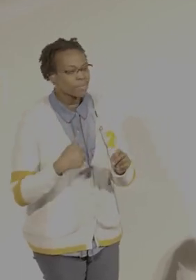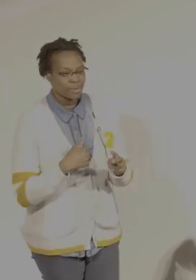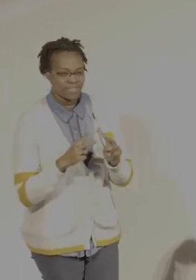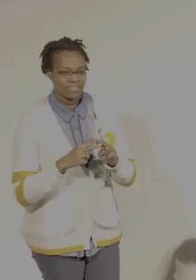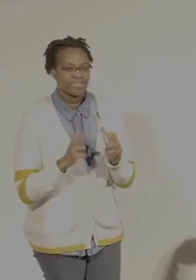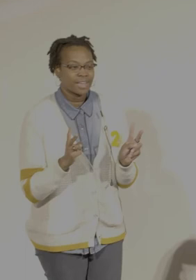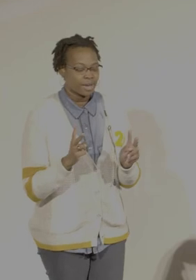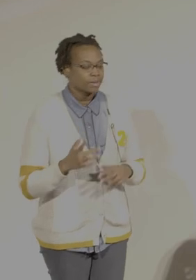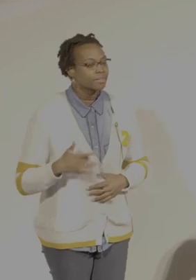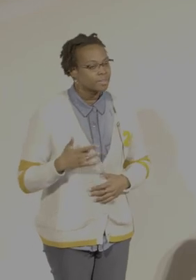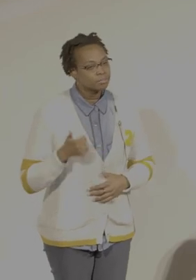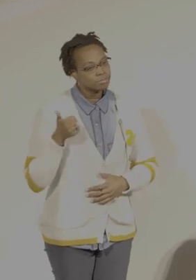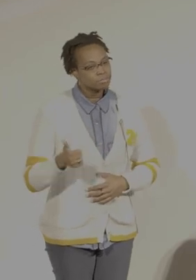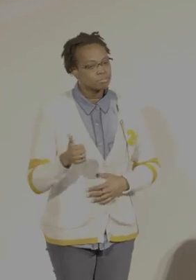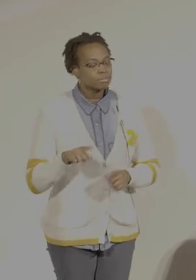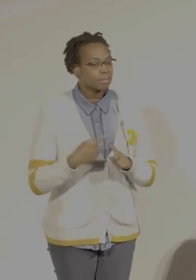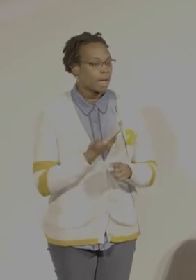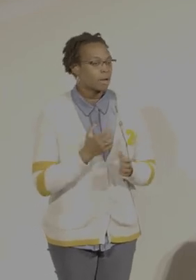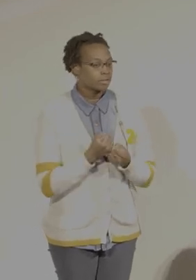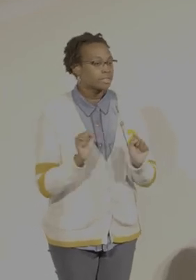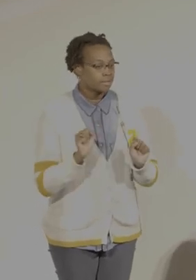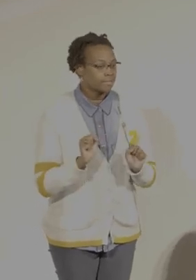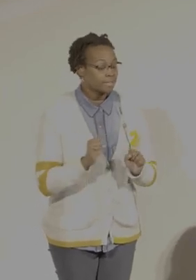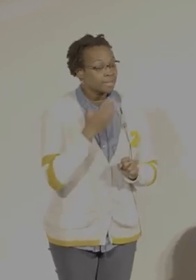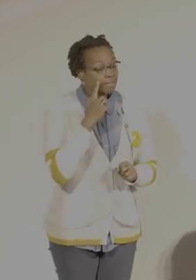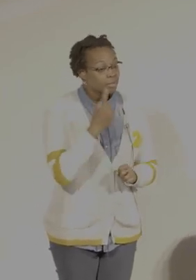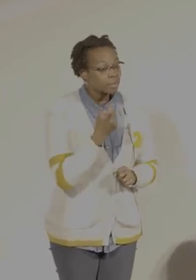Feeling good about our safety and everything like that. Thank you for your question.